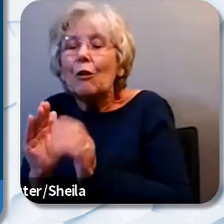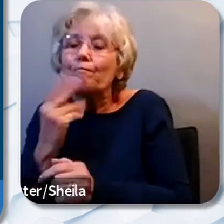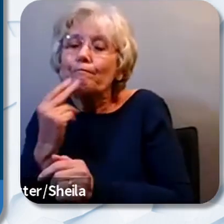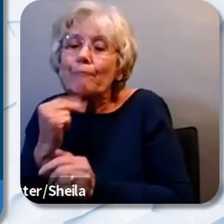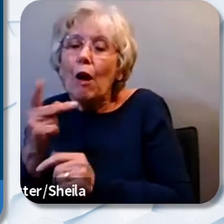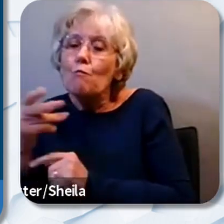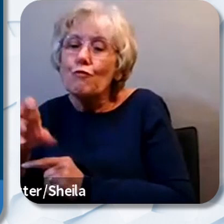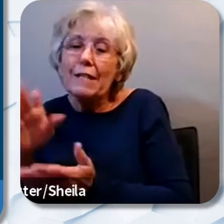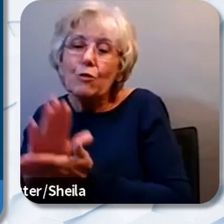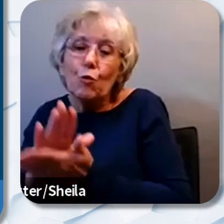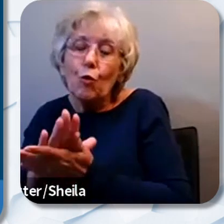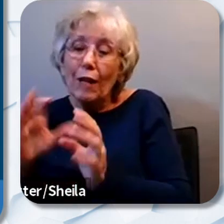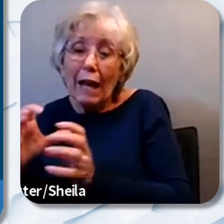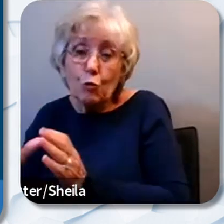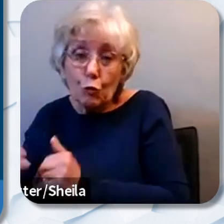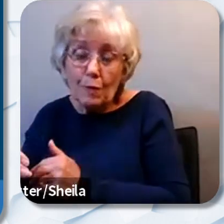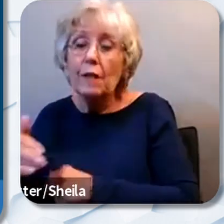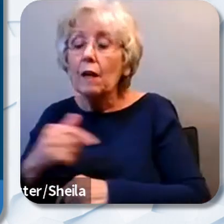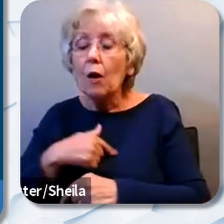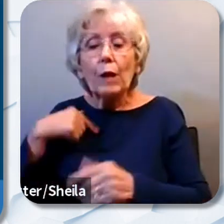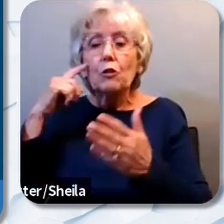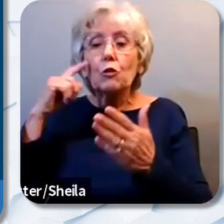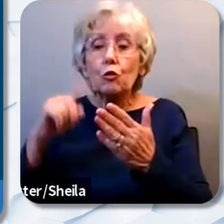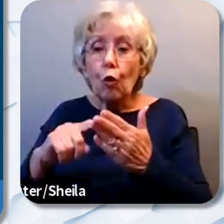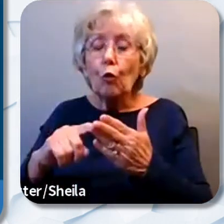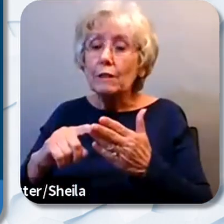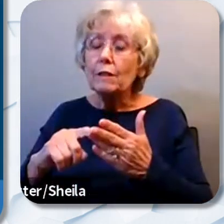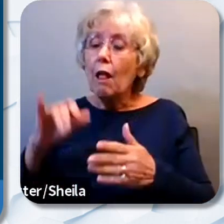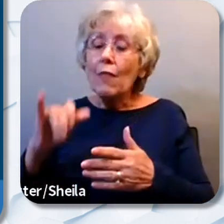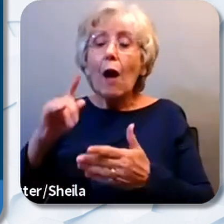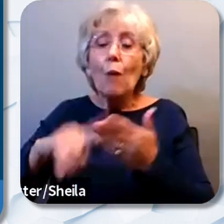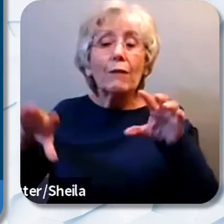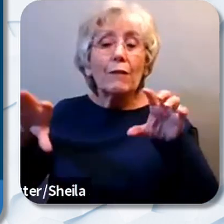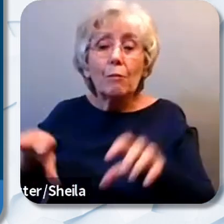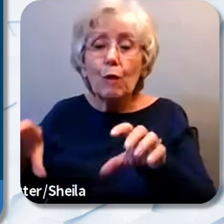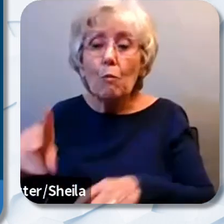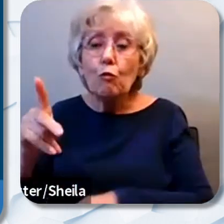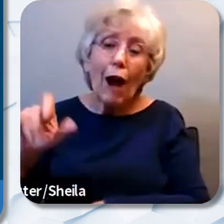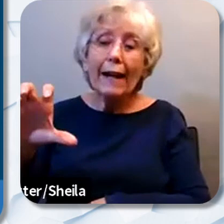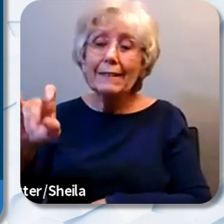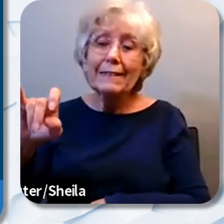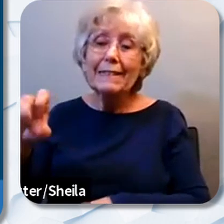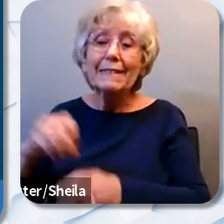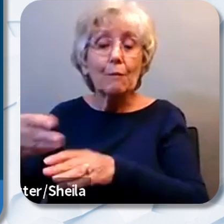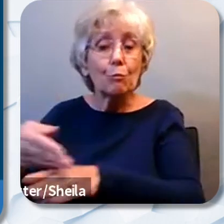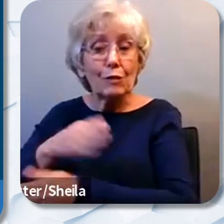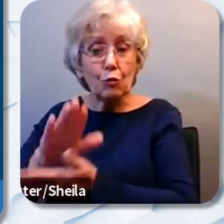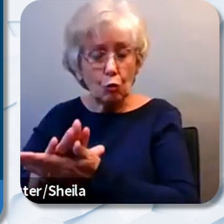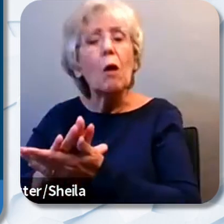we noticed that we were practices being used in preschool were. developmentally appropriate and